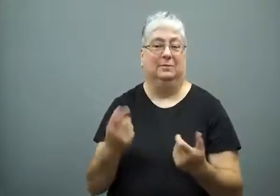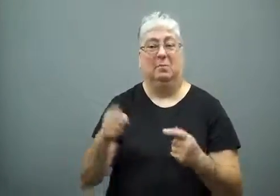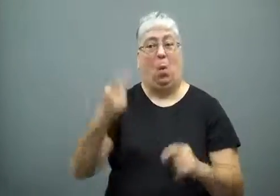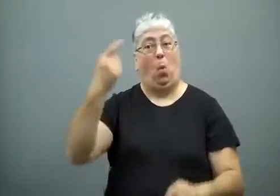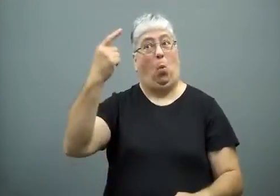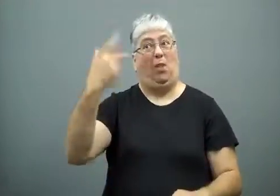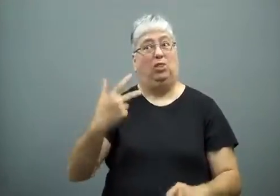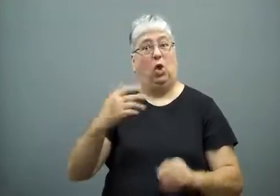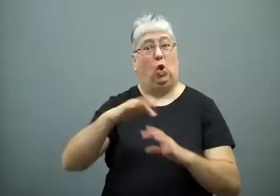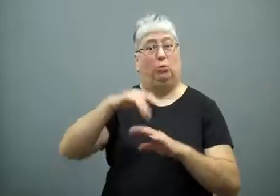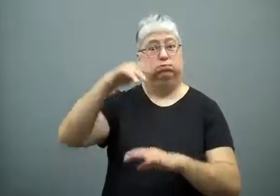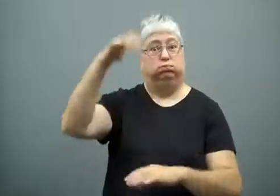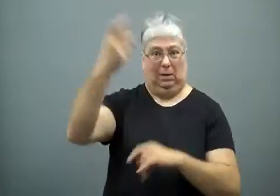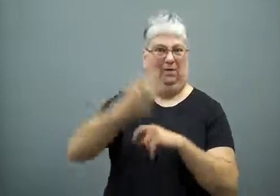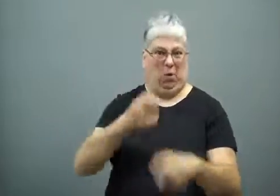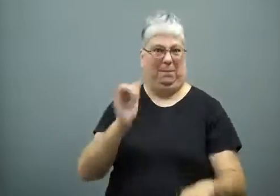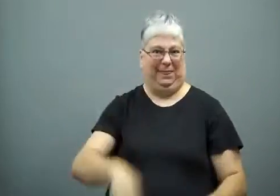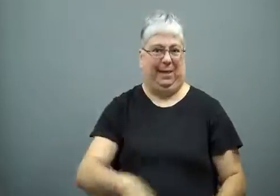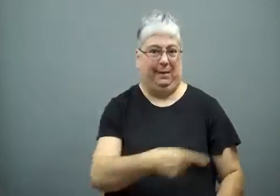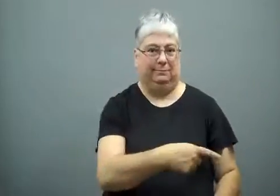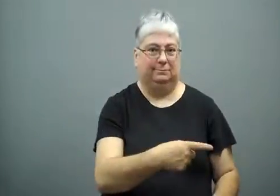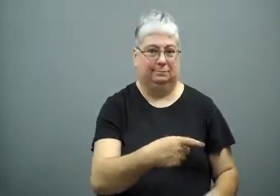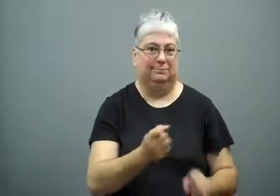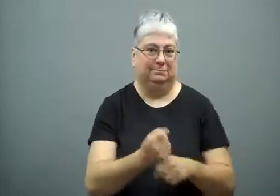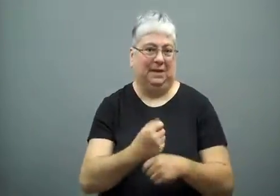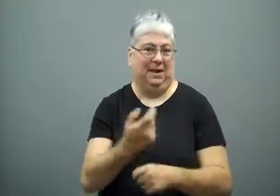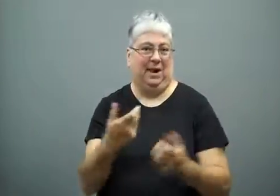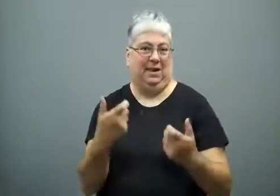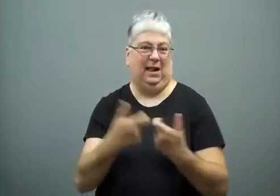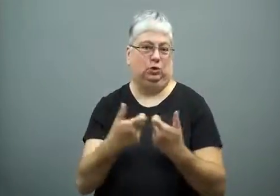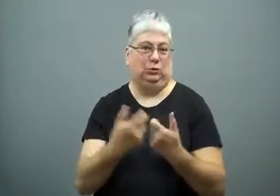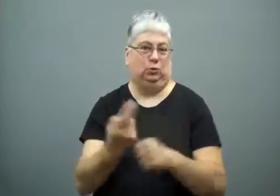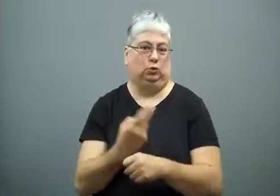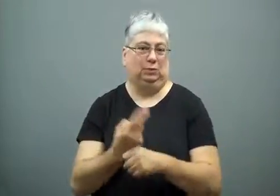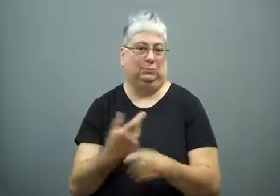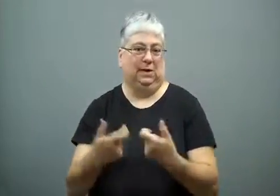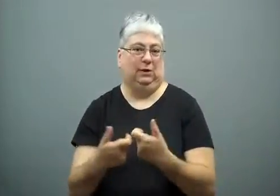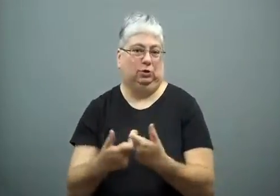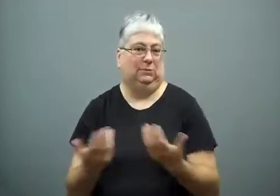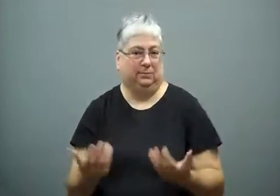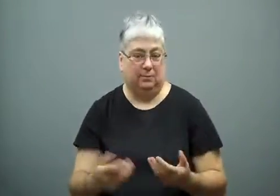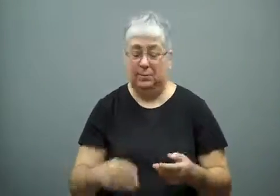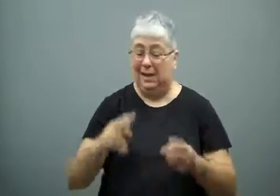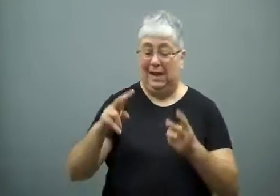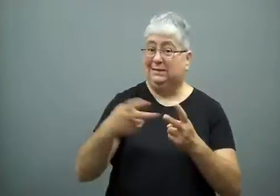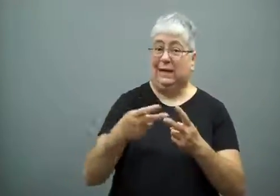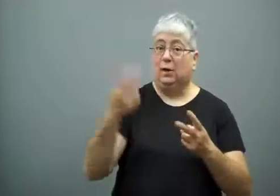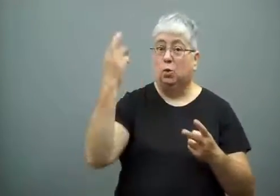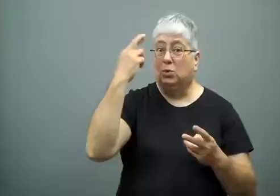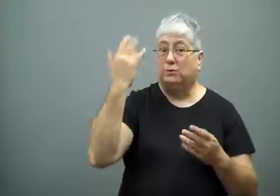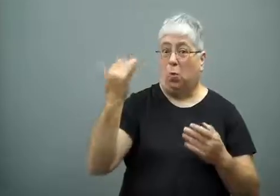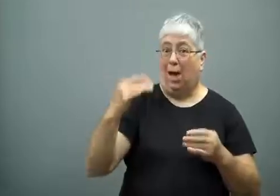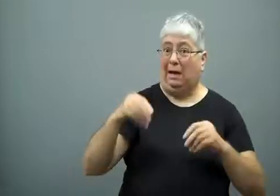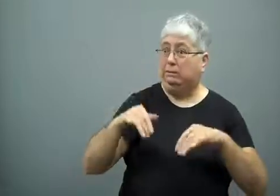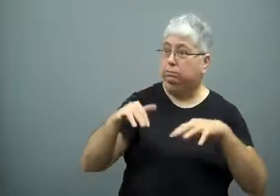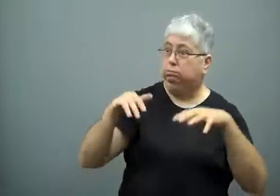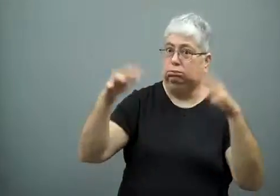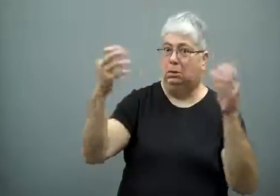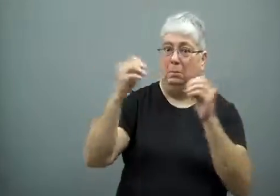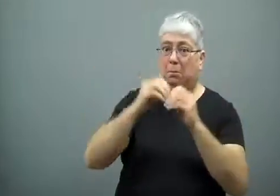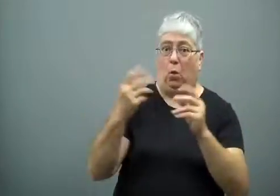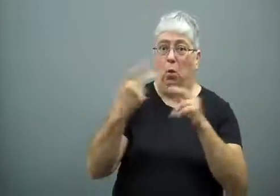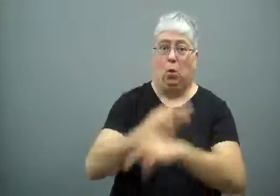A third of the carbon emissions is from this source.